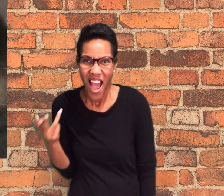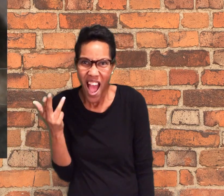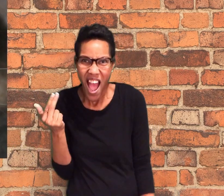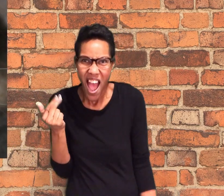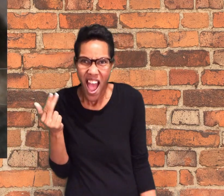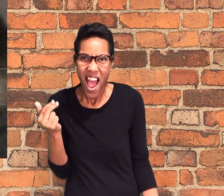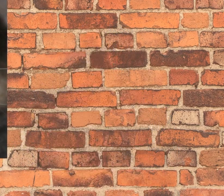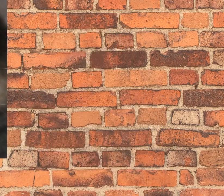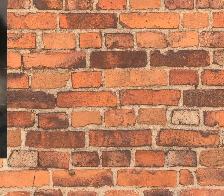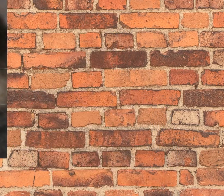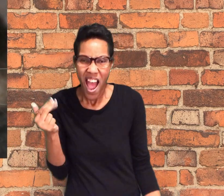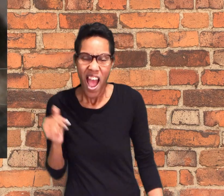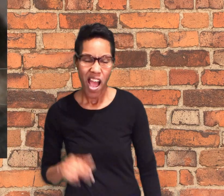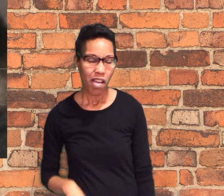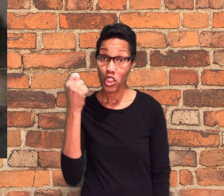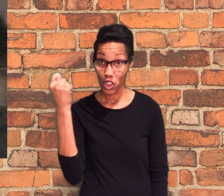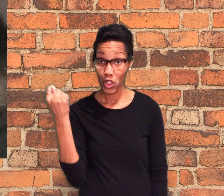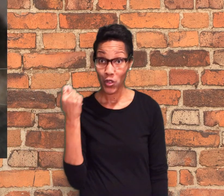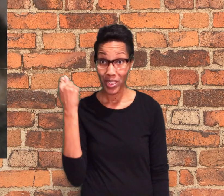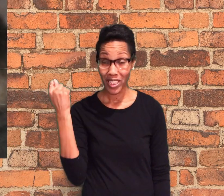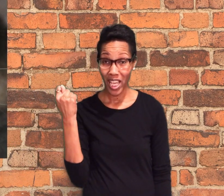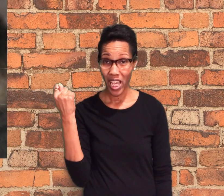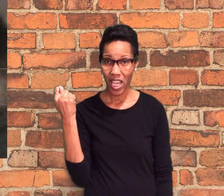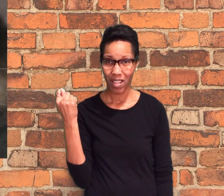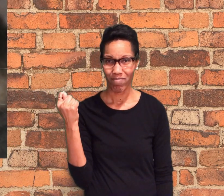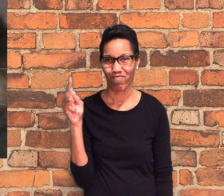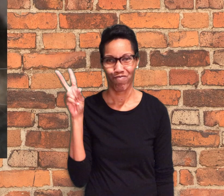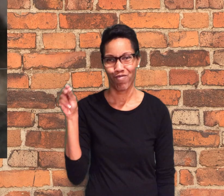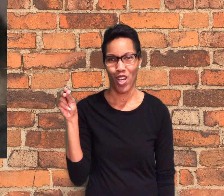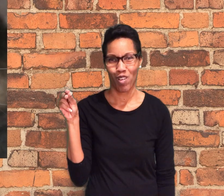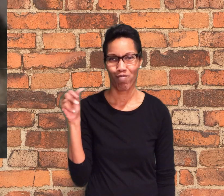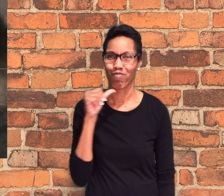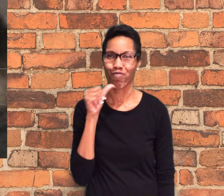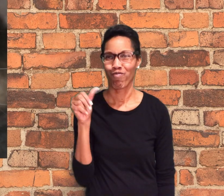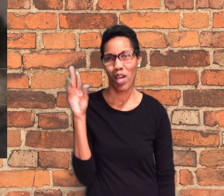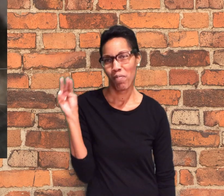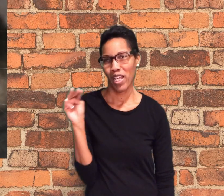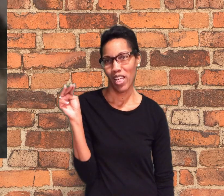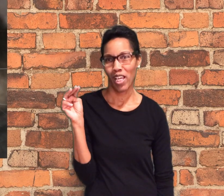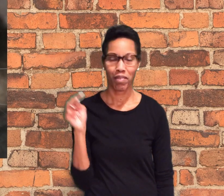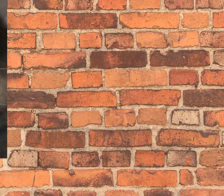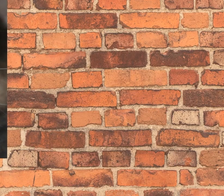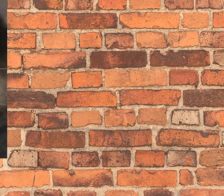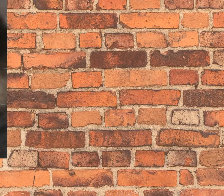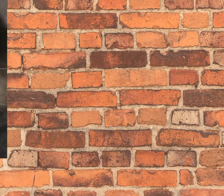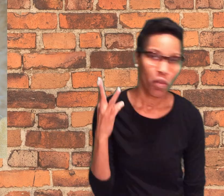ha ha Tuesday no not Monday